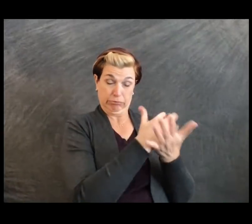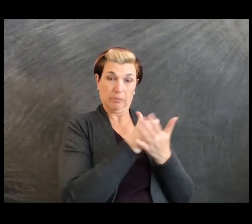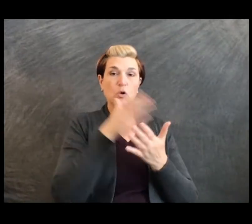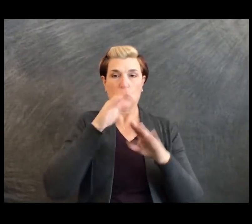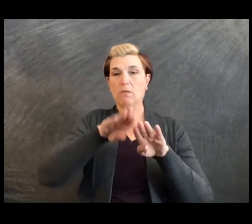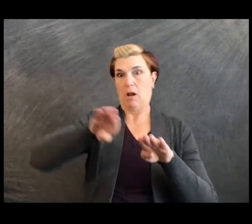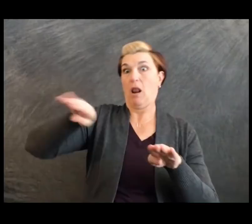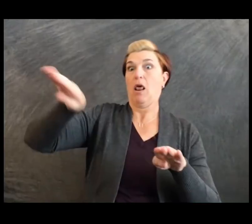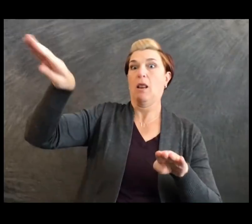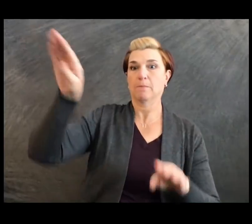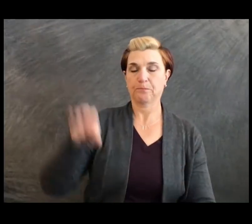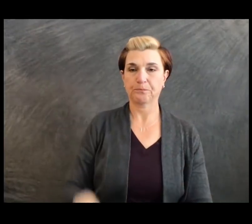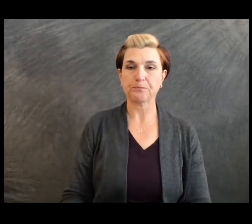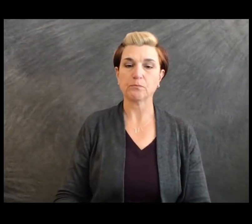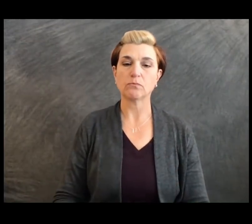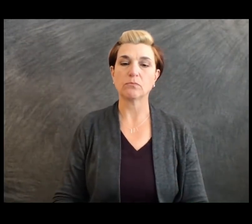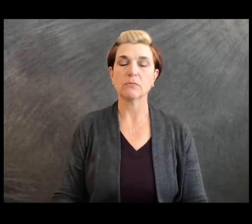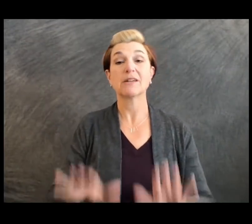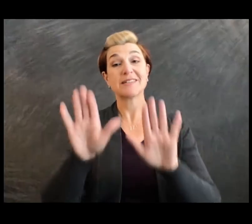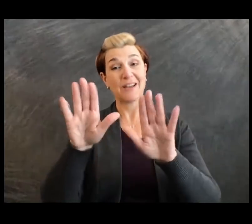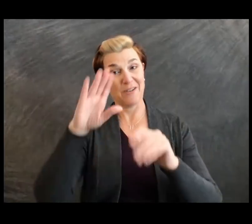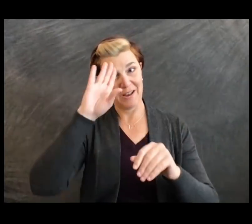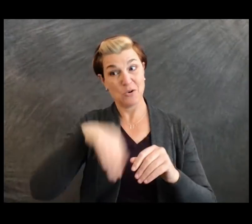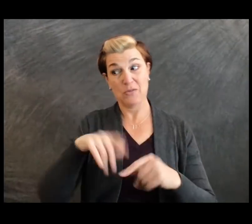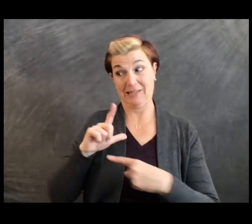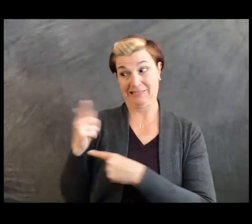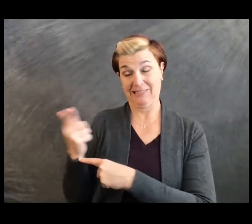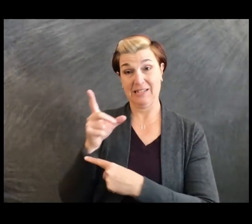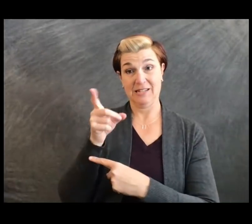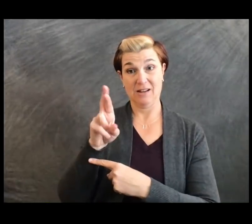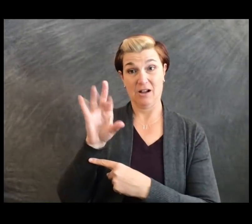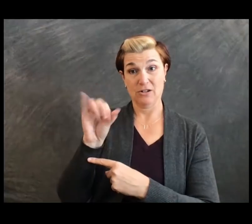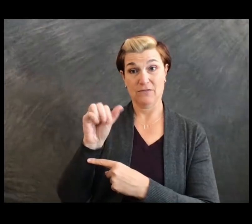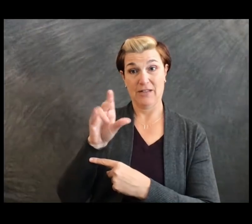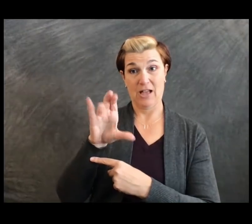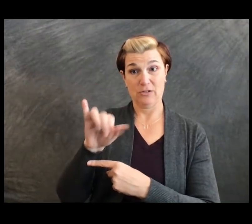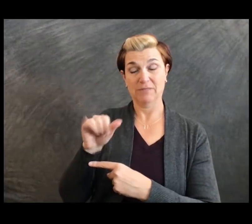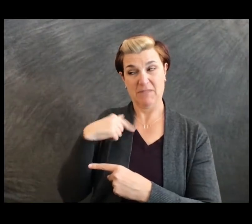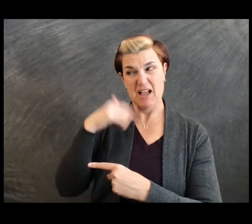from the li emphasizes more there are priorities for testing and clearly